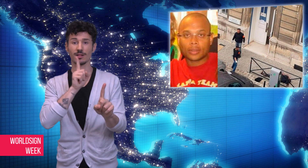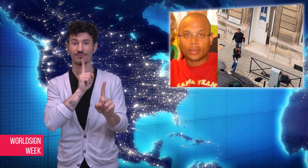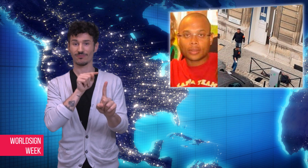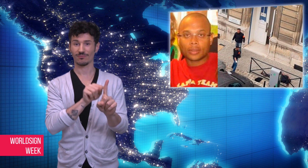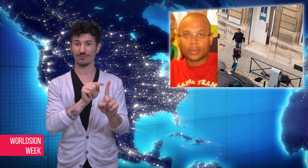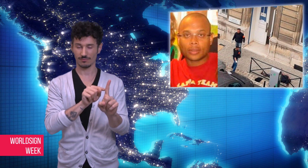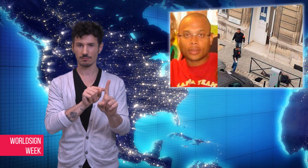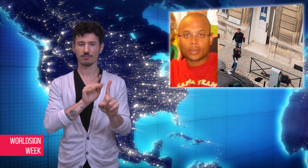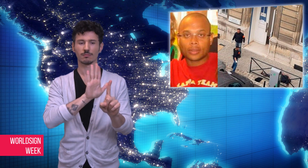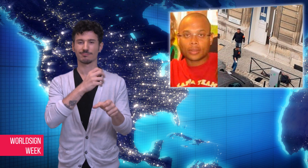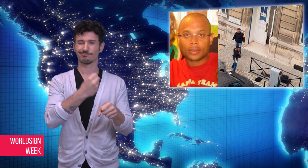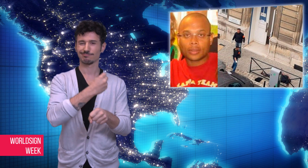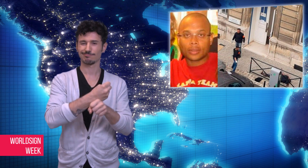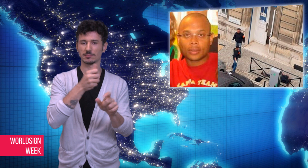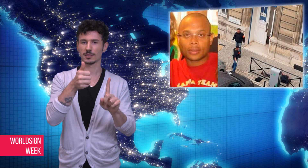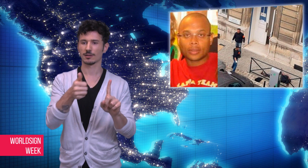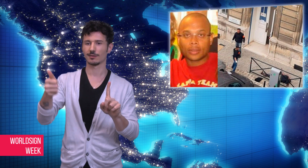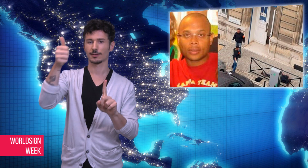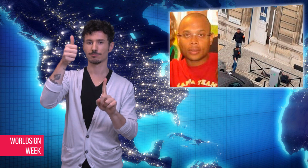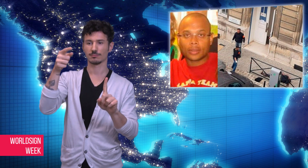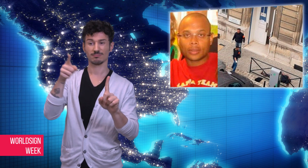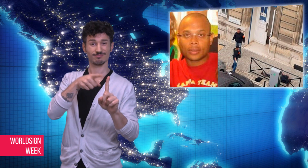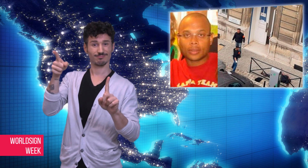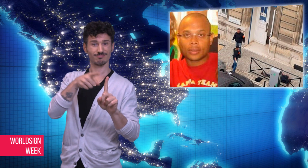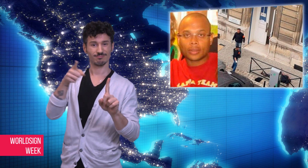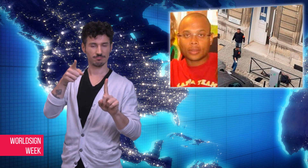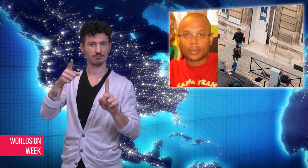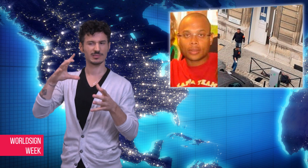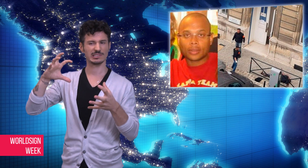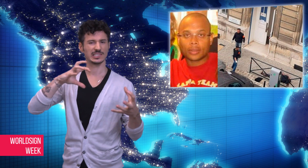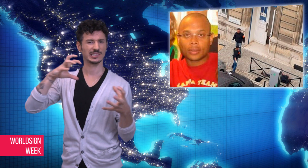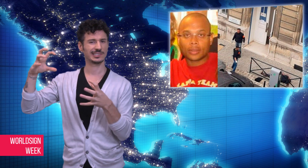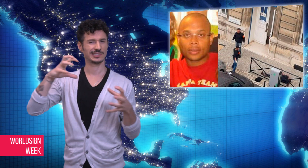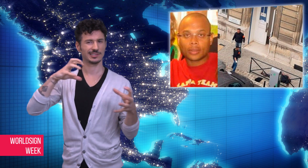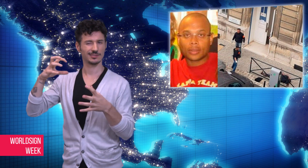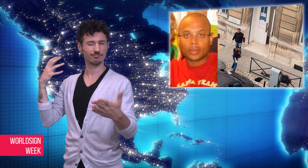between Michael and his supervisor for a long time.